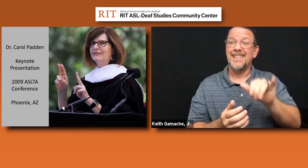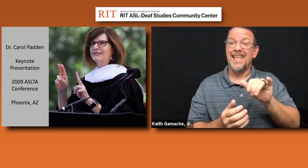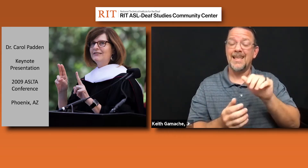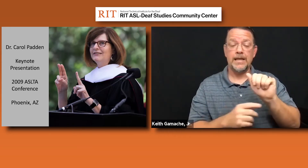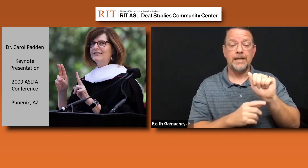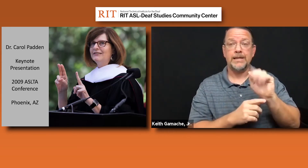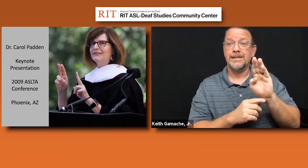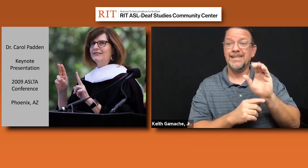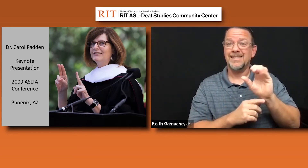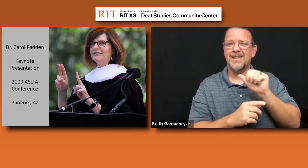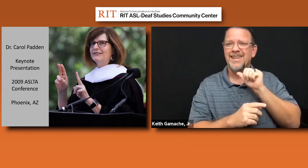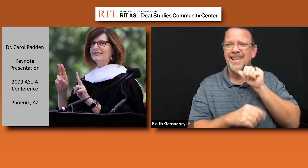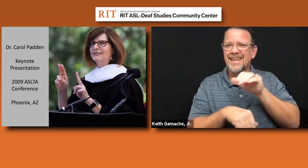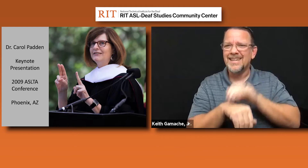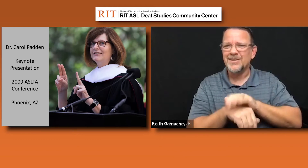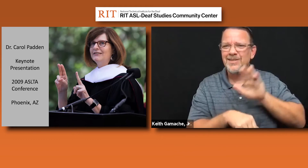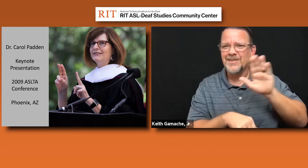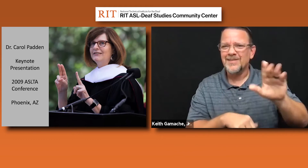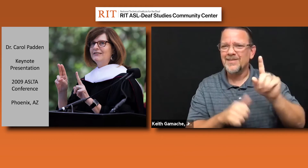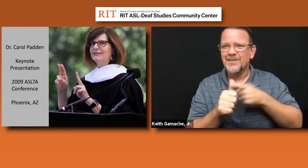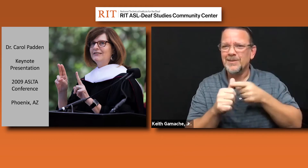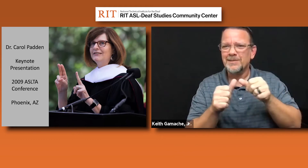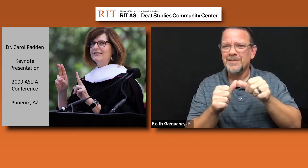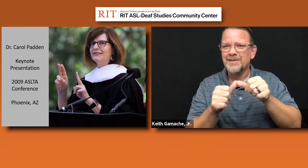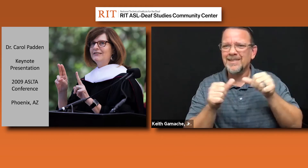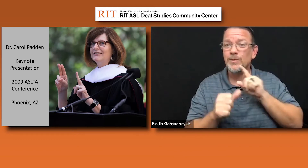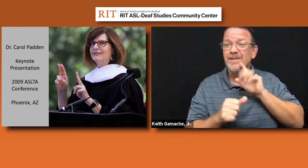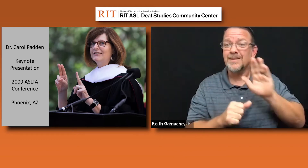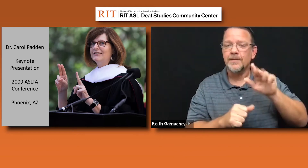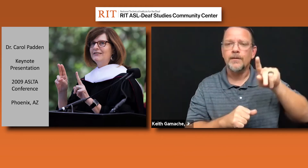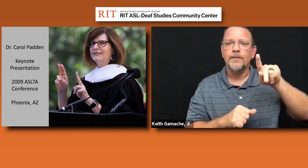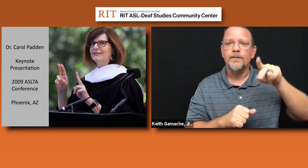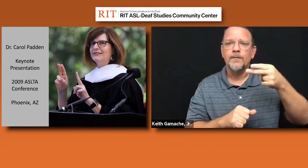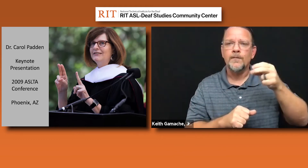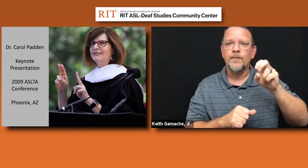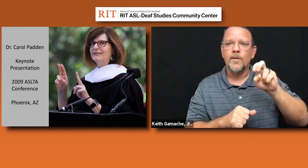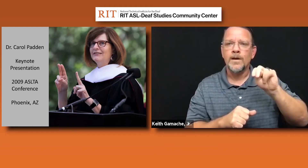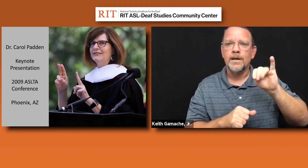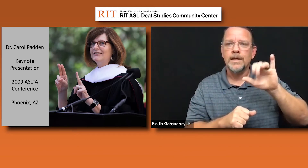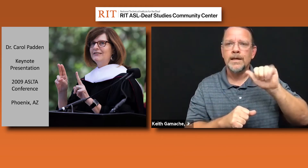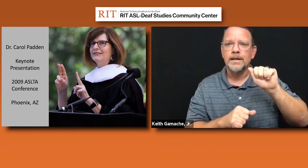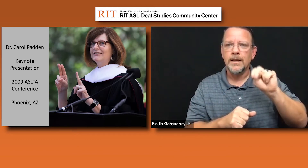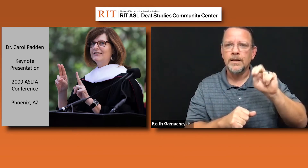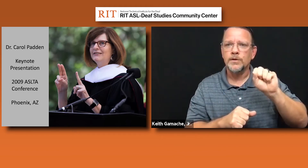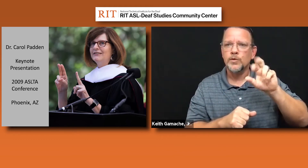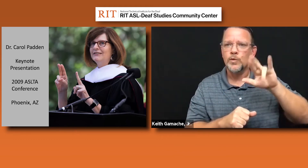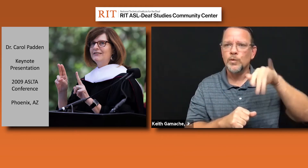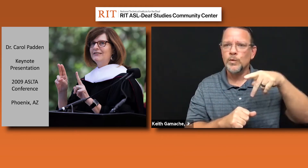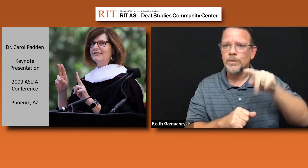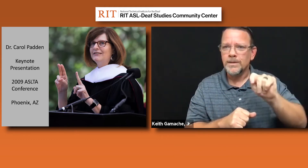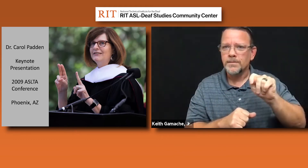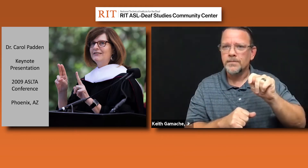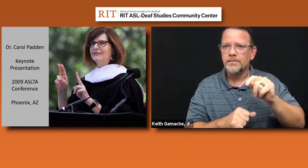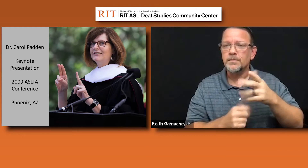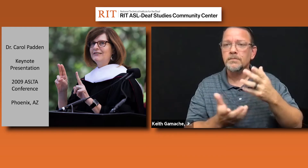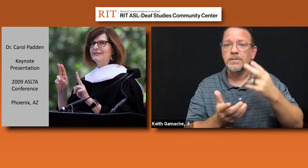The ABCs, as an example, isn't actually based on English. It's actually a Phoenician script where it was used